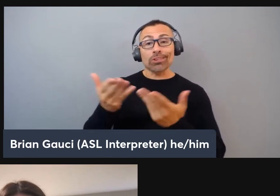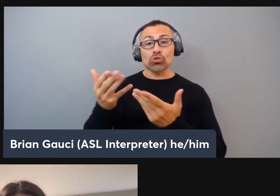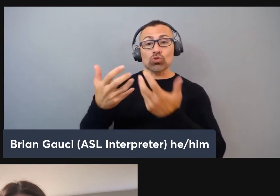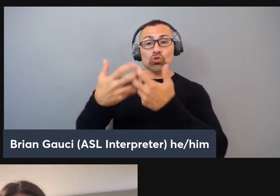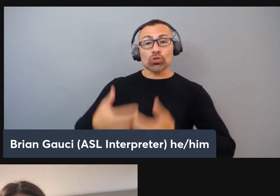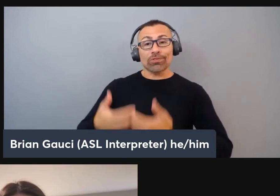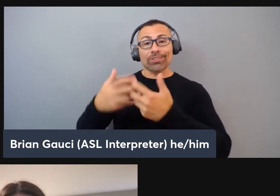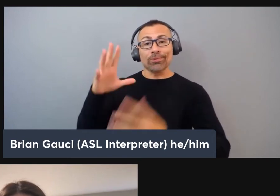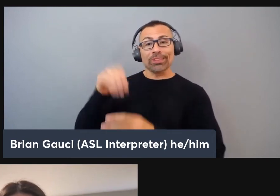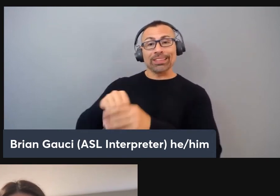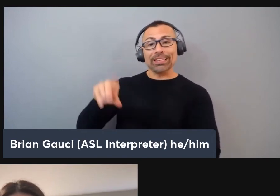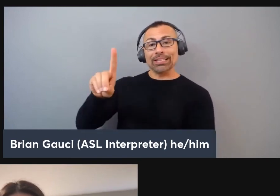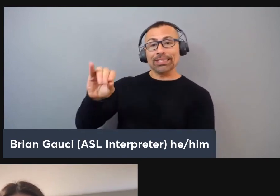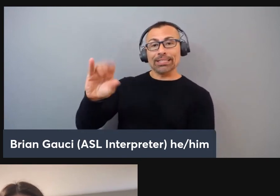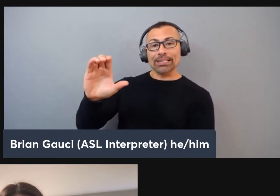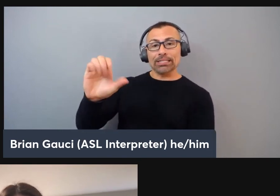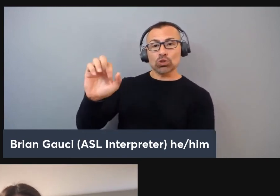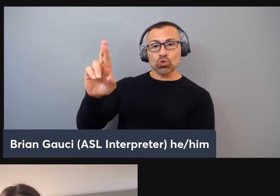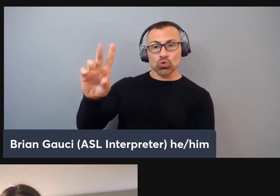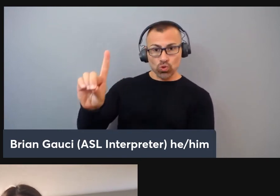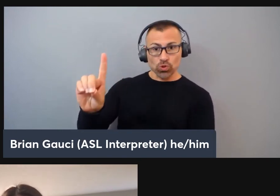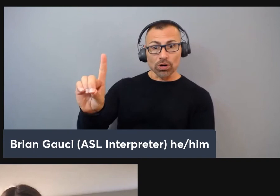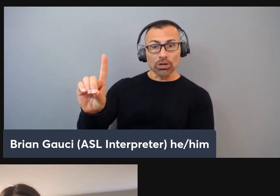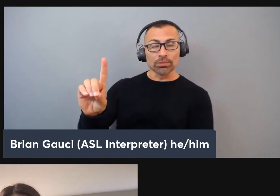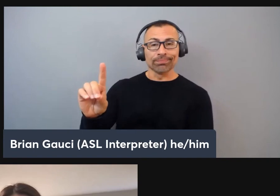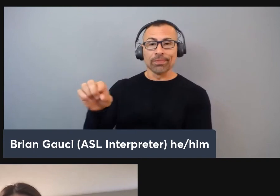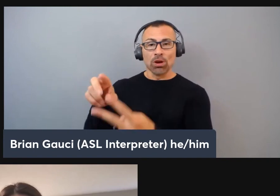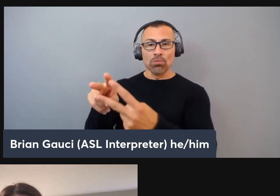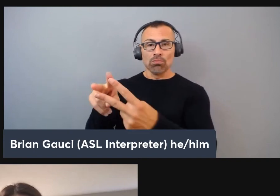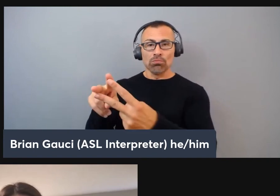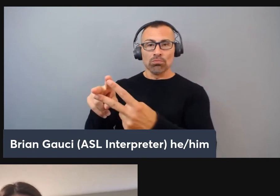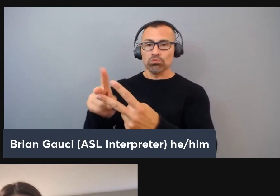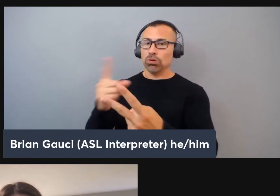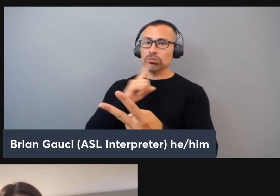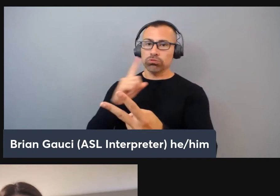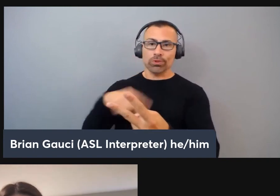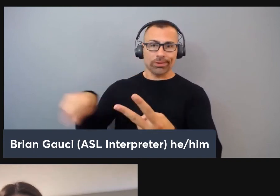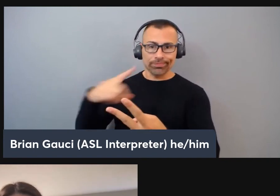And we try to really engage the community make sure to have an understanding,